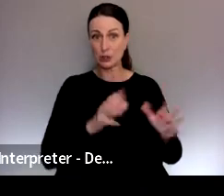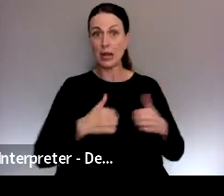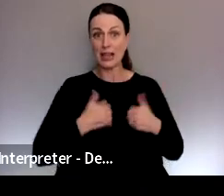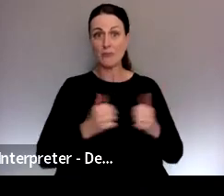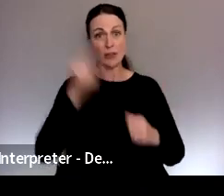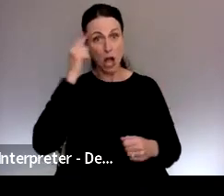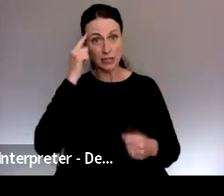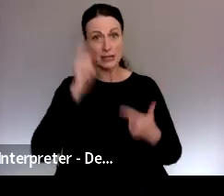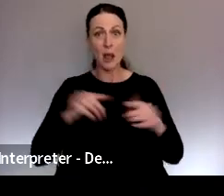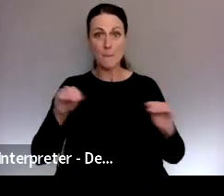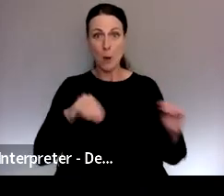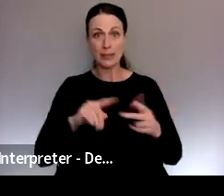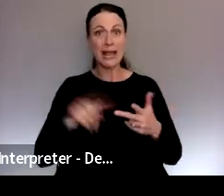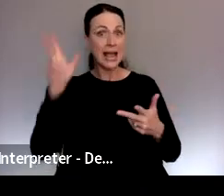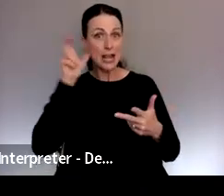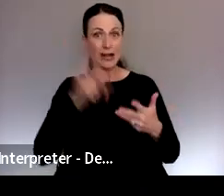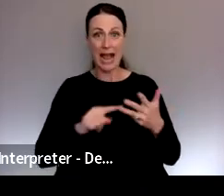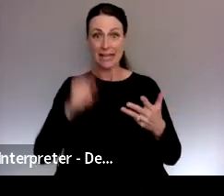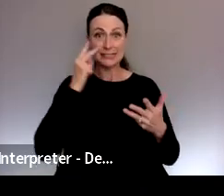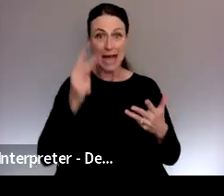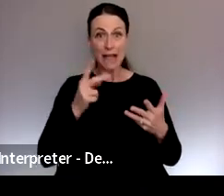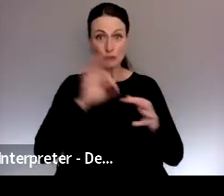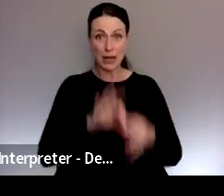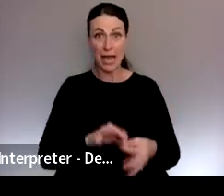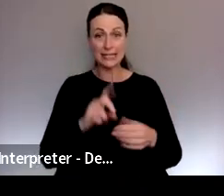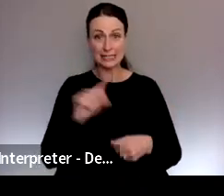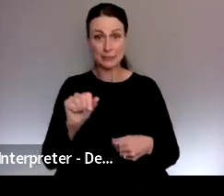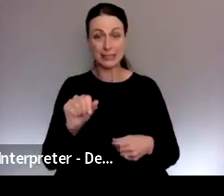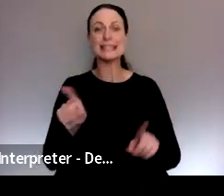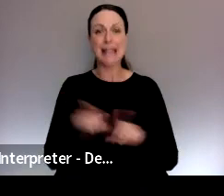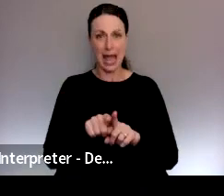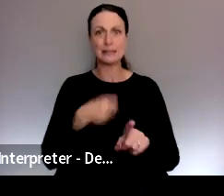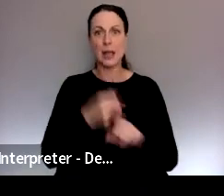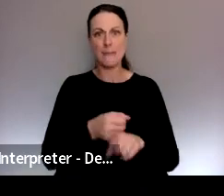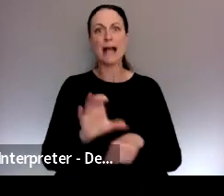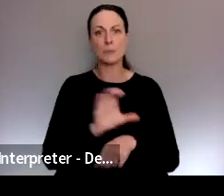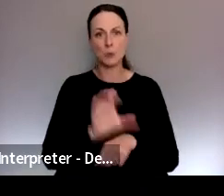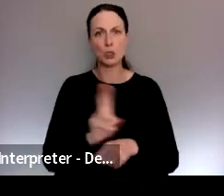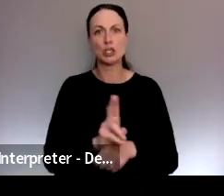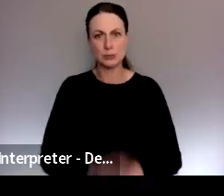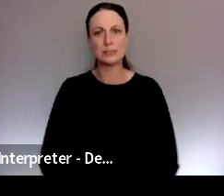who live with cognitive, mobility, hearing and sight-related disabilities as they impact computer use.